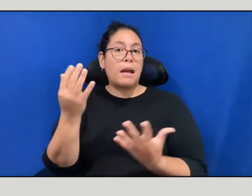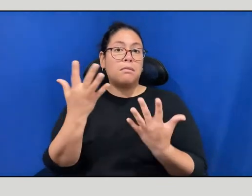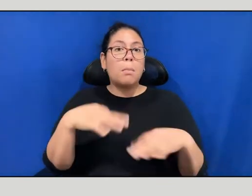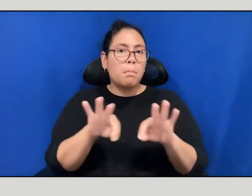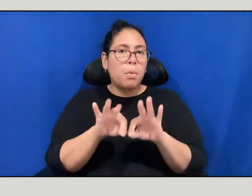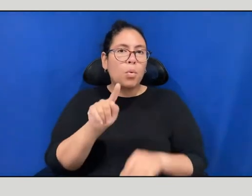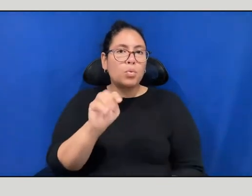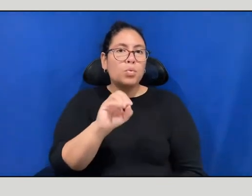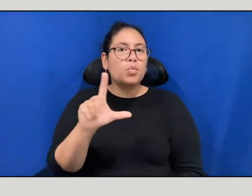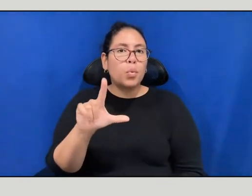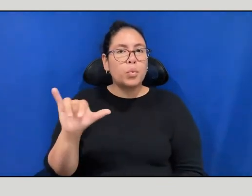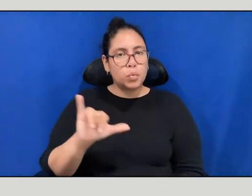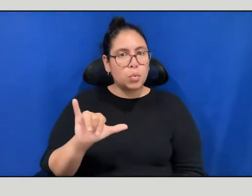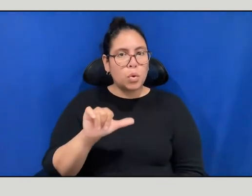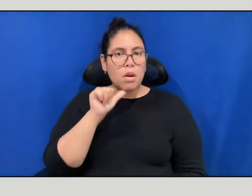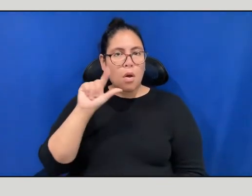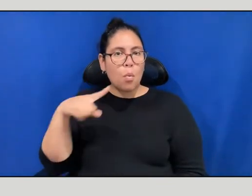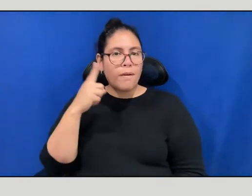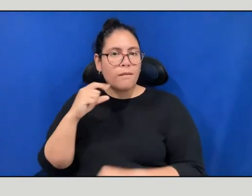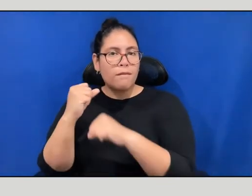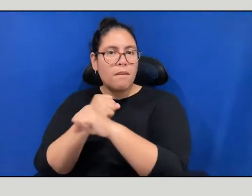related, again, not only with the economy